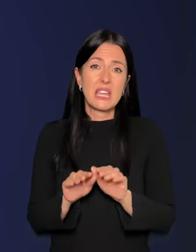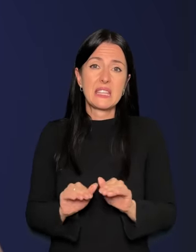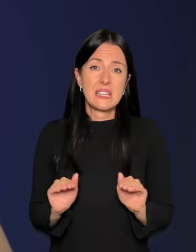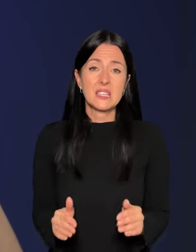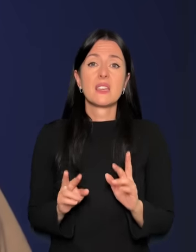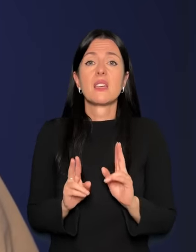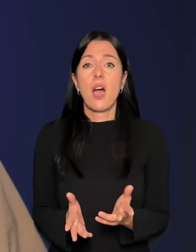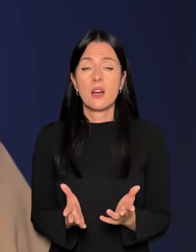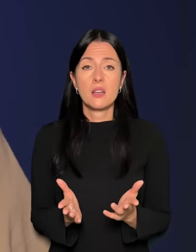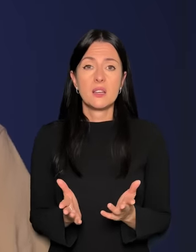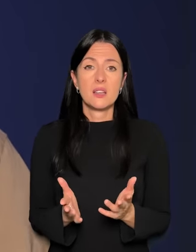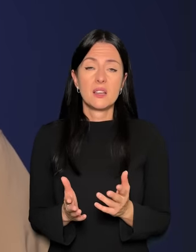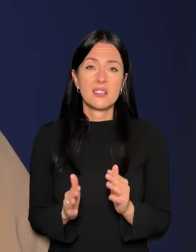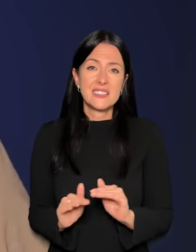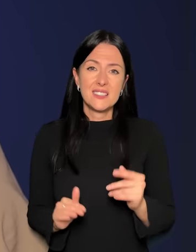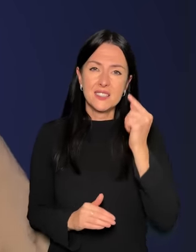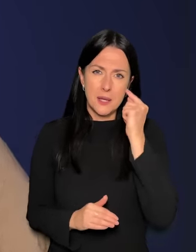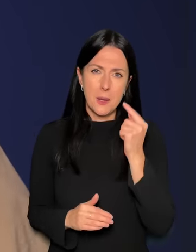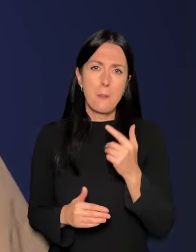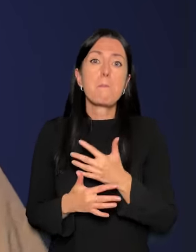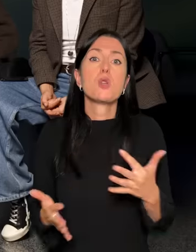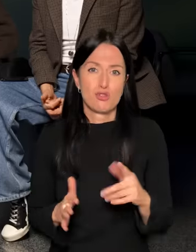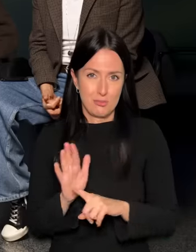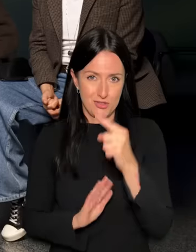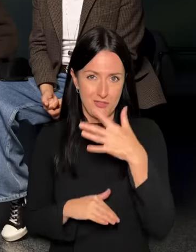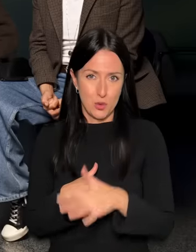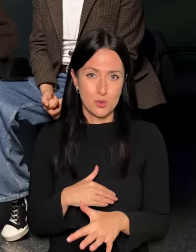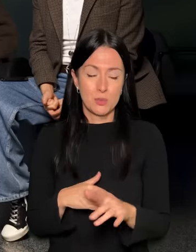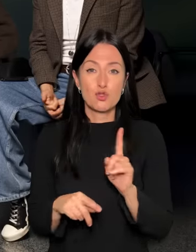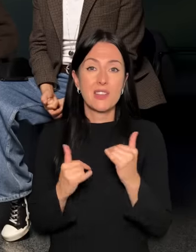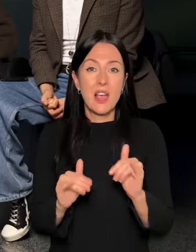how they think.